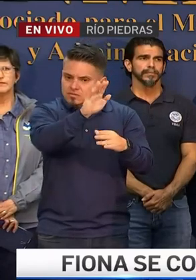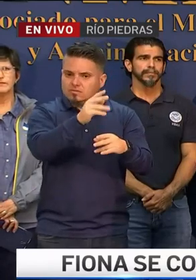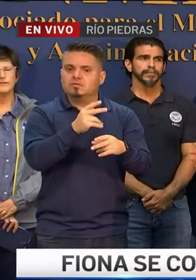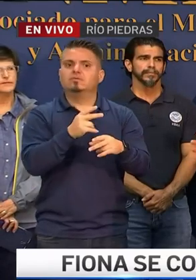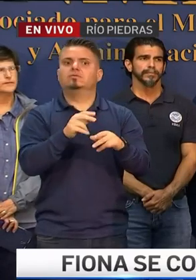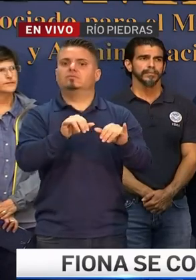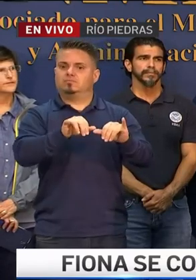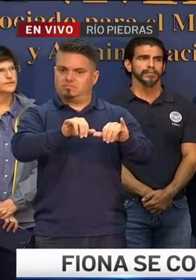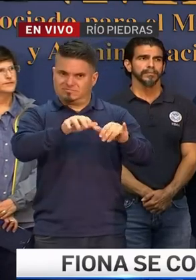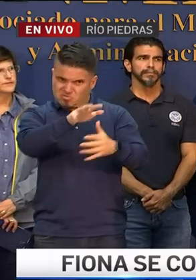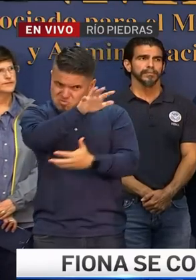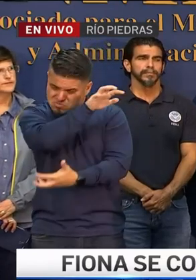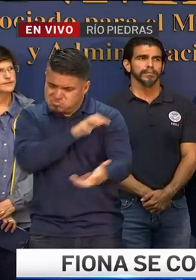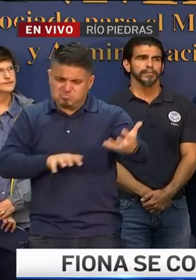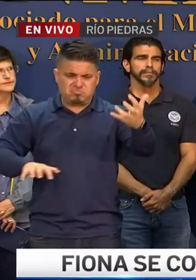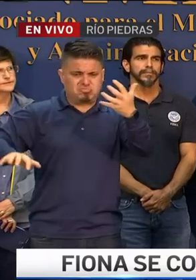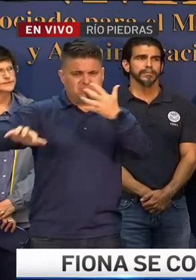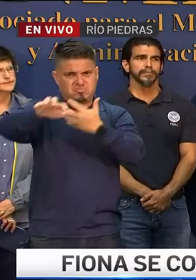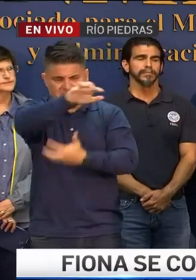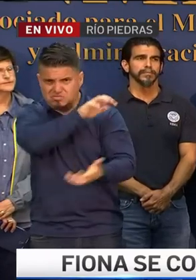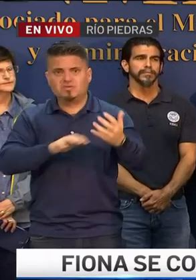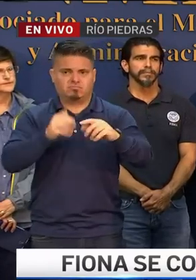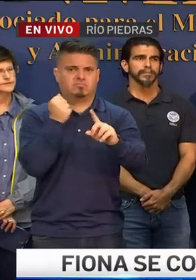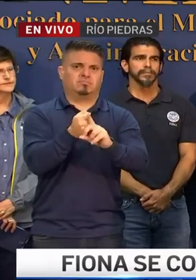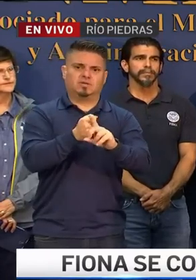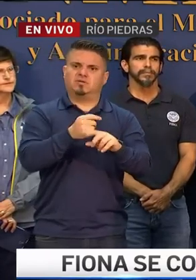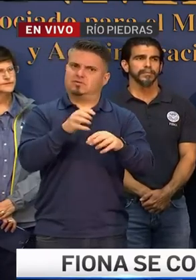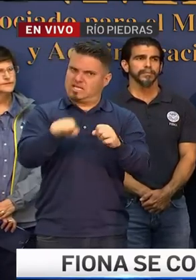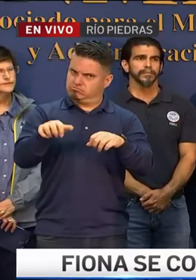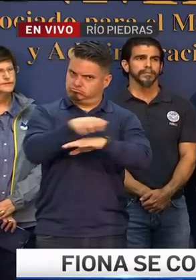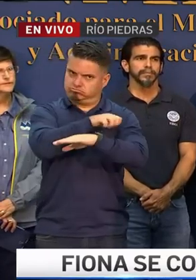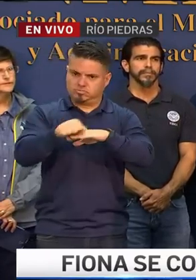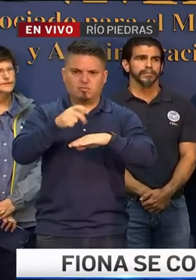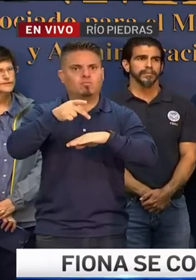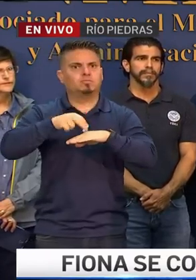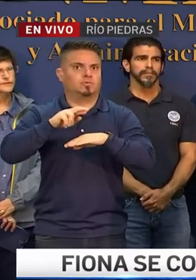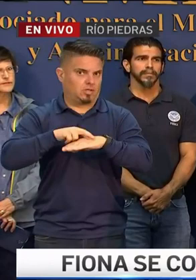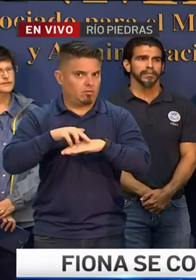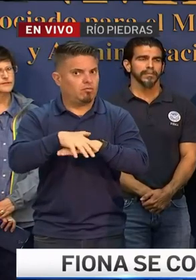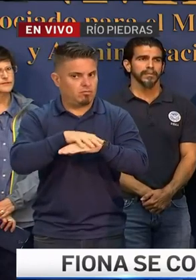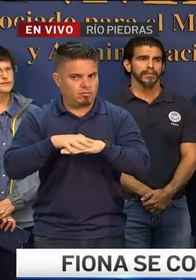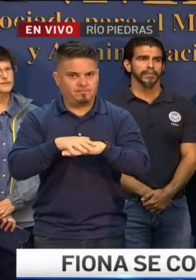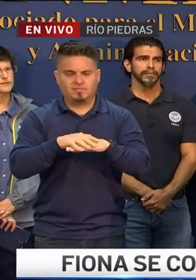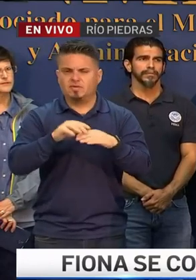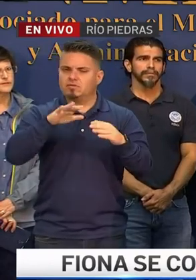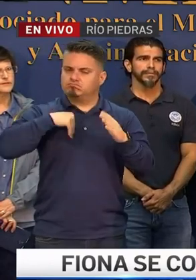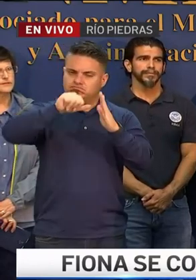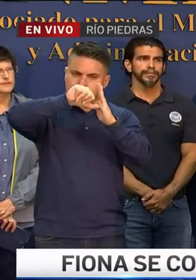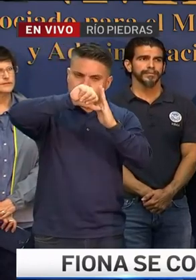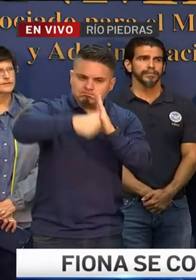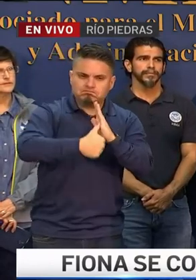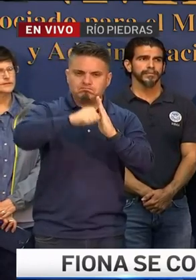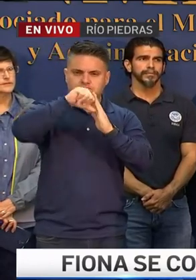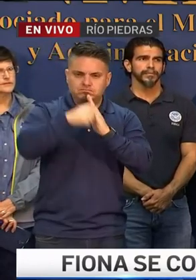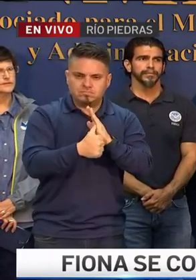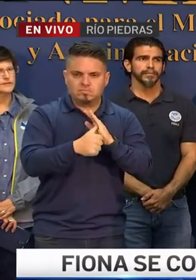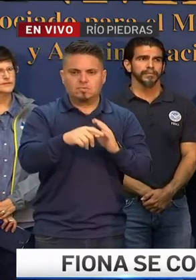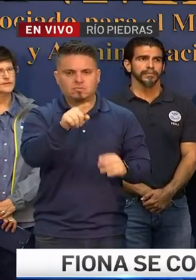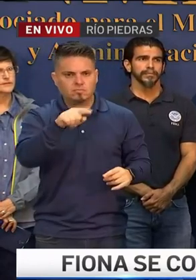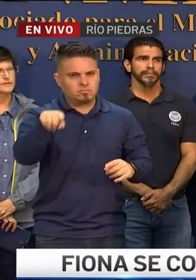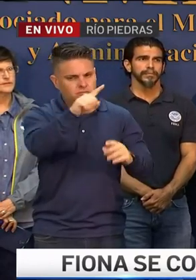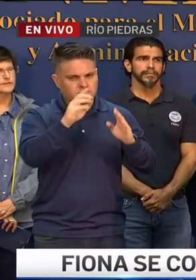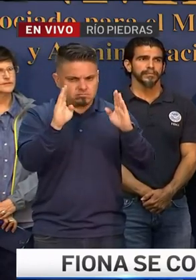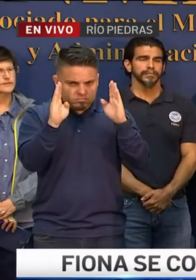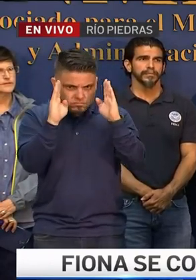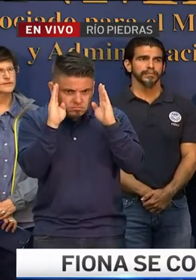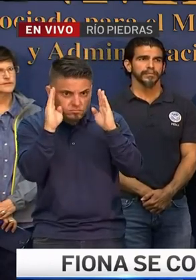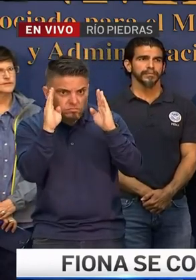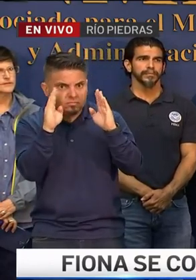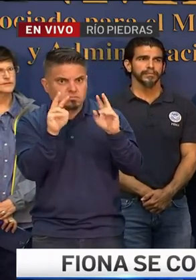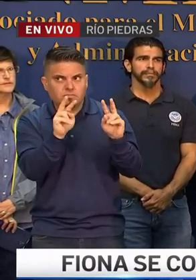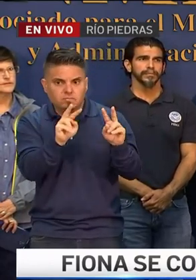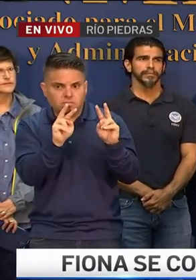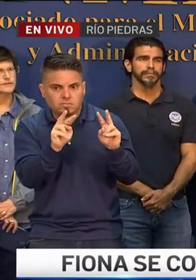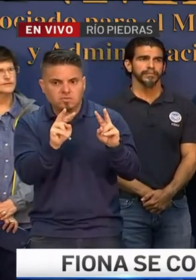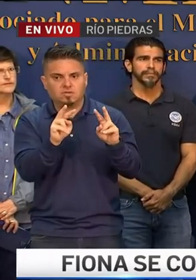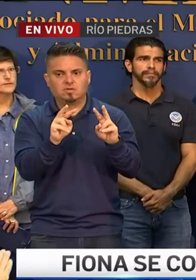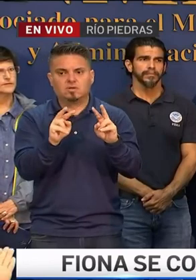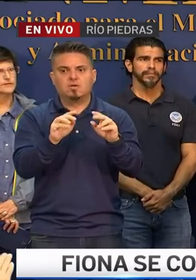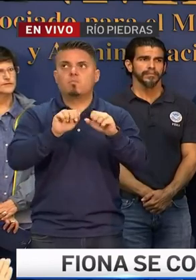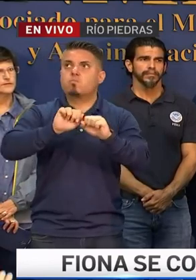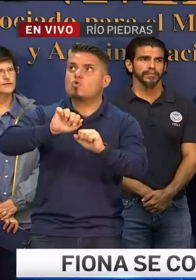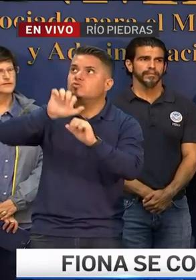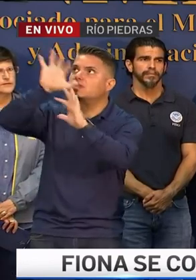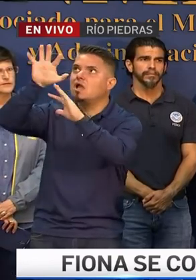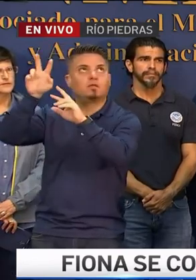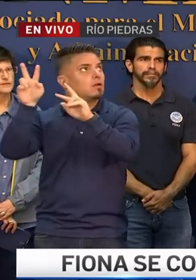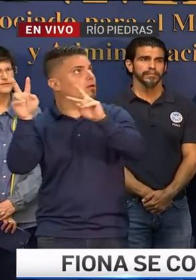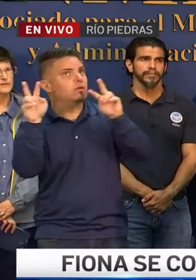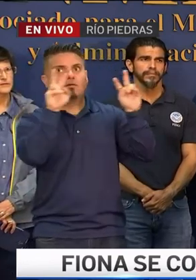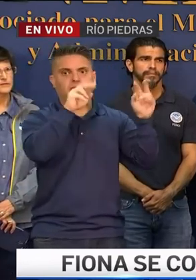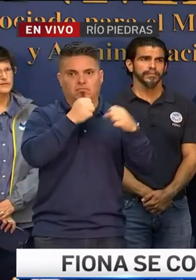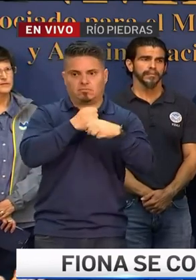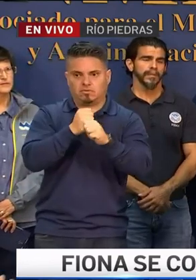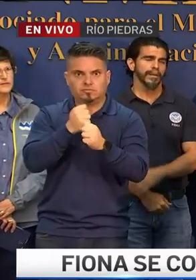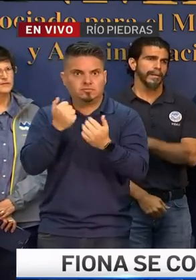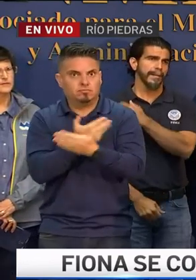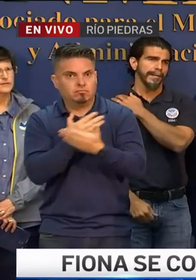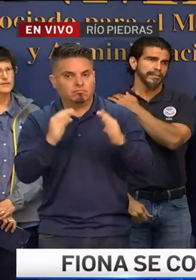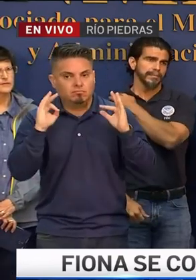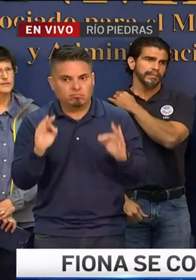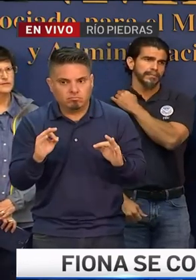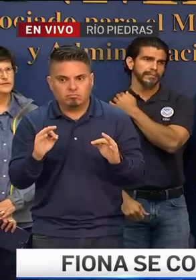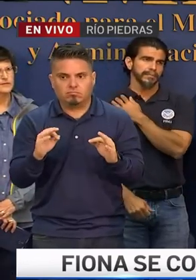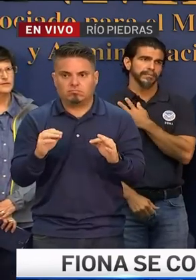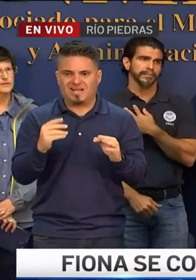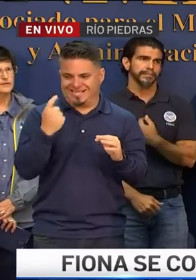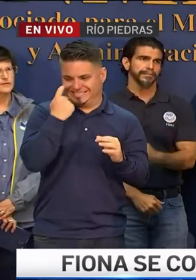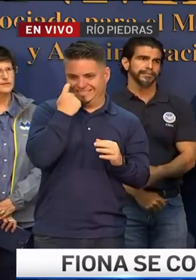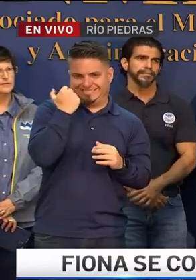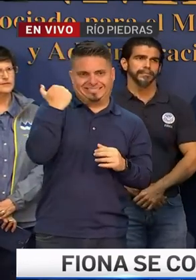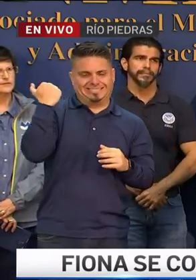MOMENTO ESTÁ AL SUR DE LA ISLA,